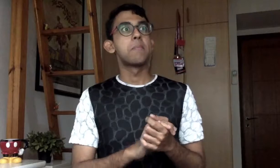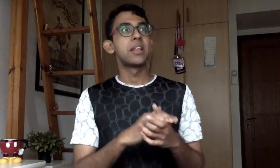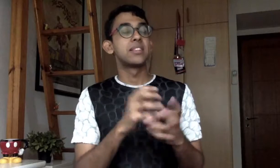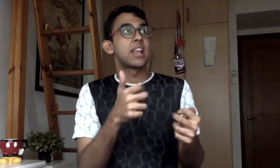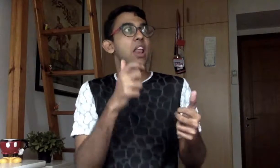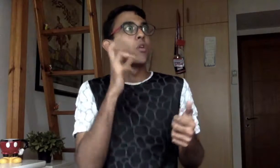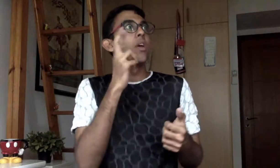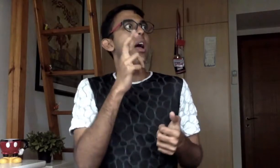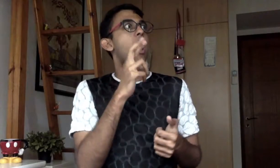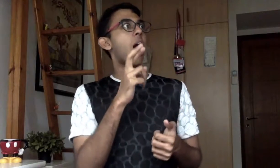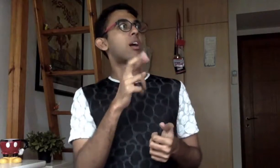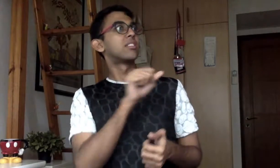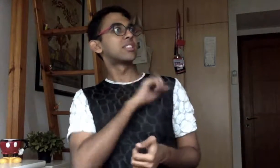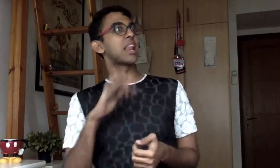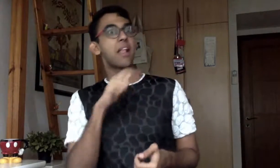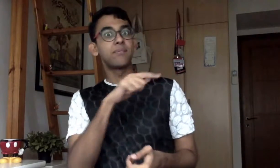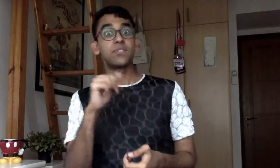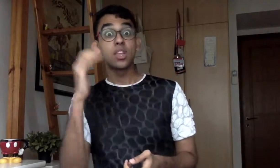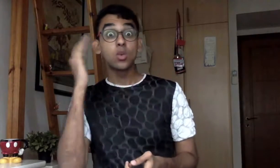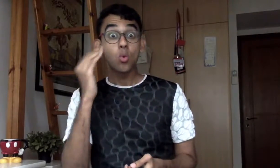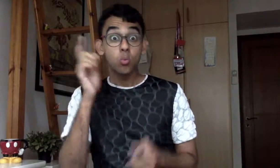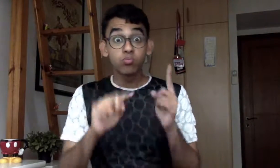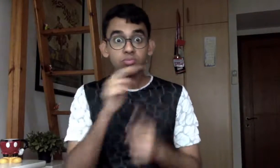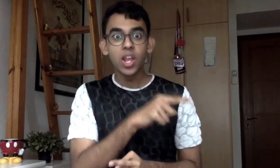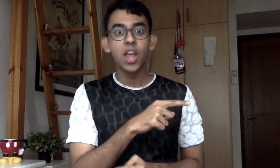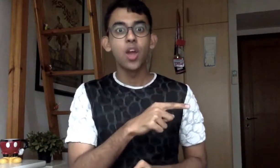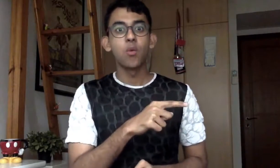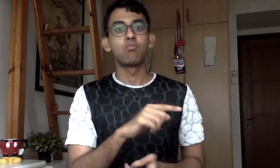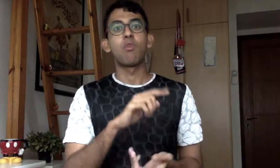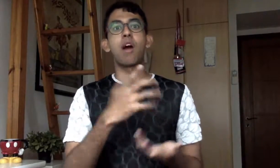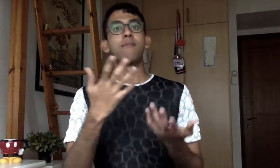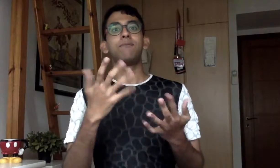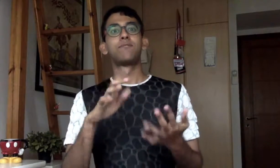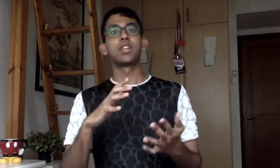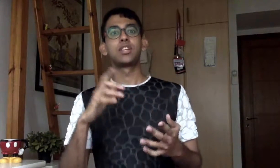But then they realised that the staff knew Sign Language!